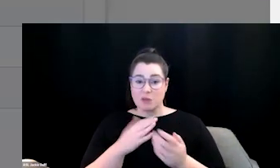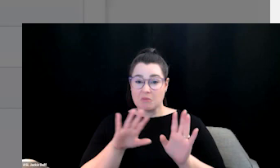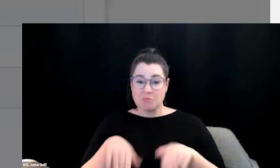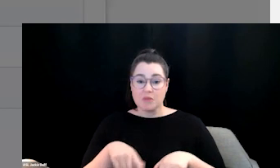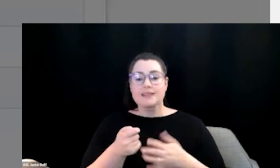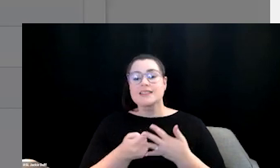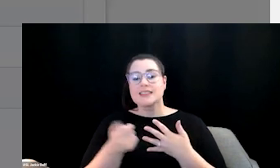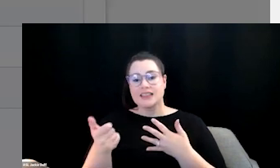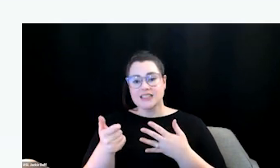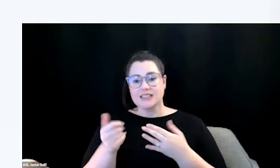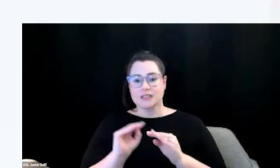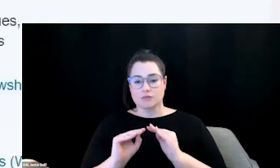It does not delete your proposal.